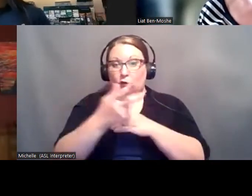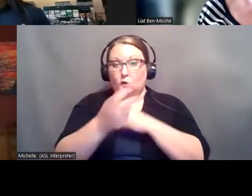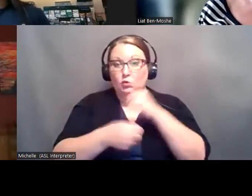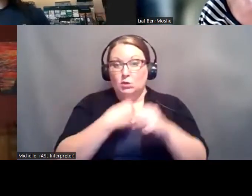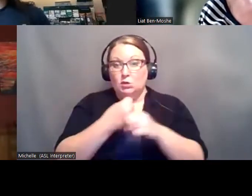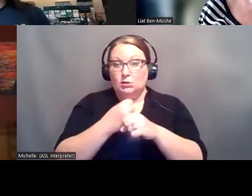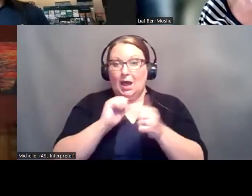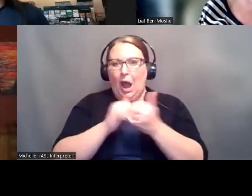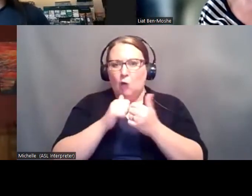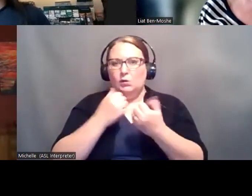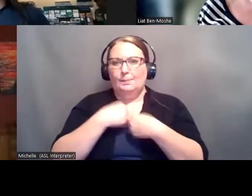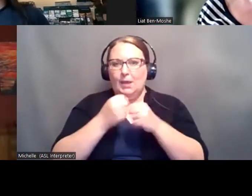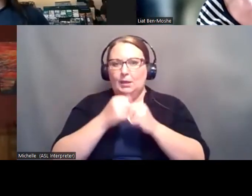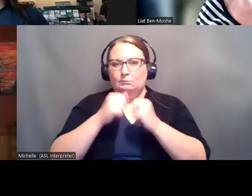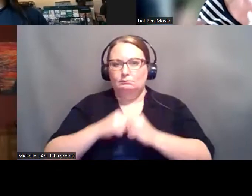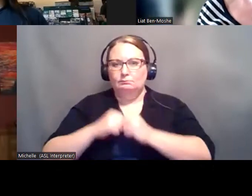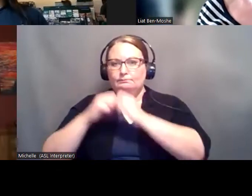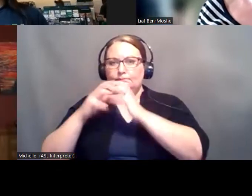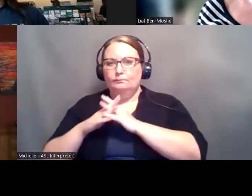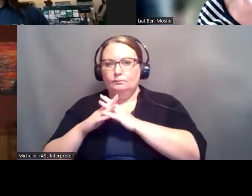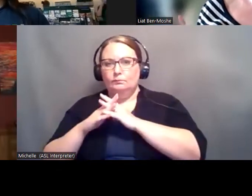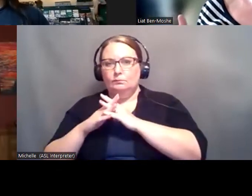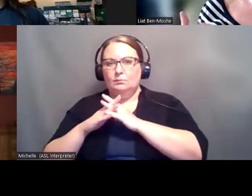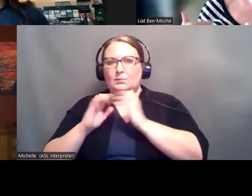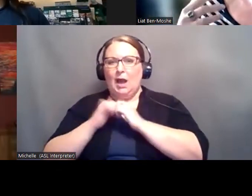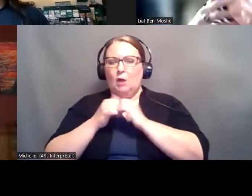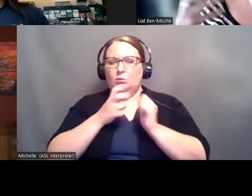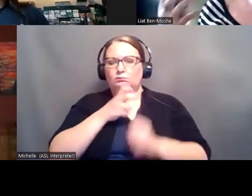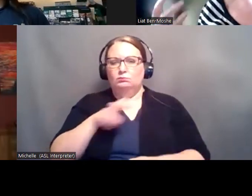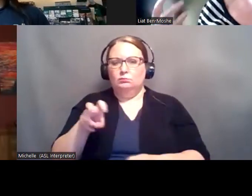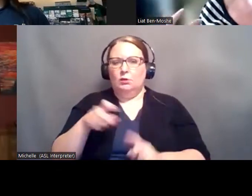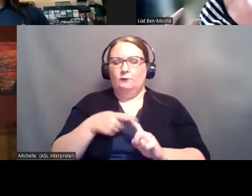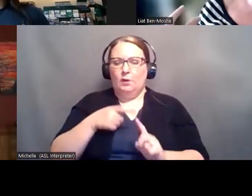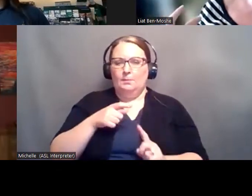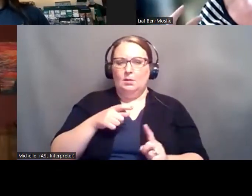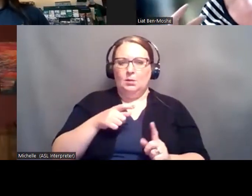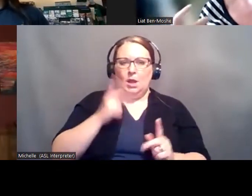Like how do we get from a visioning session to,